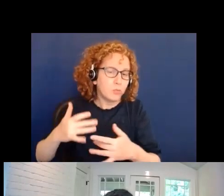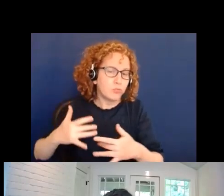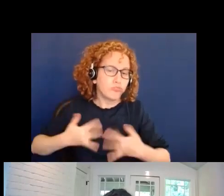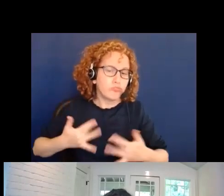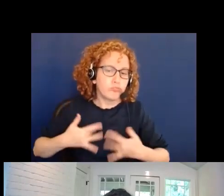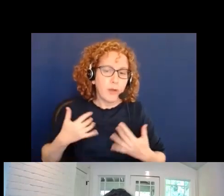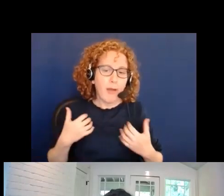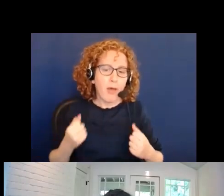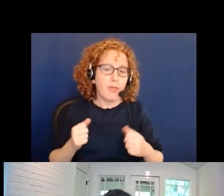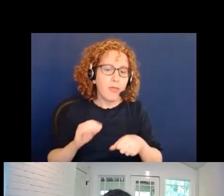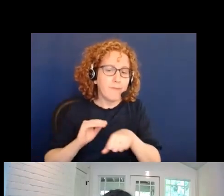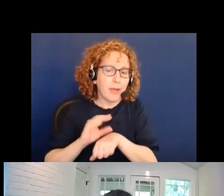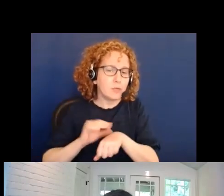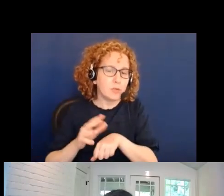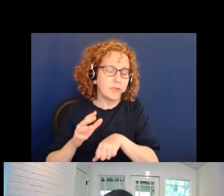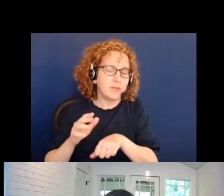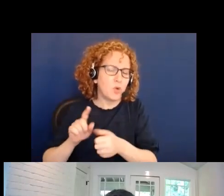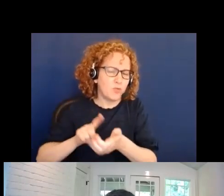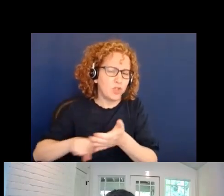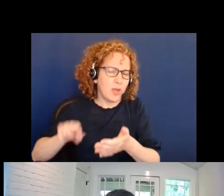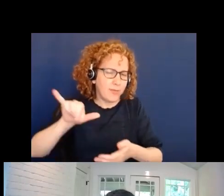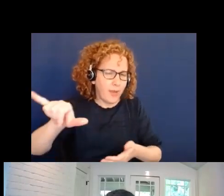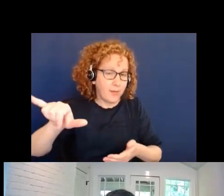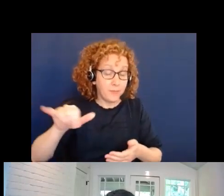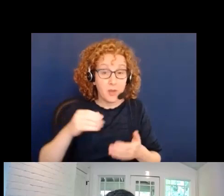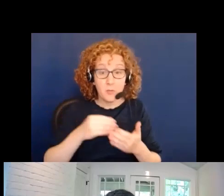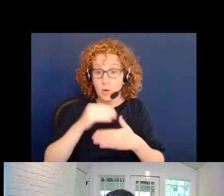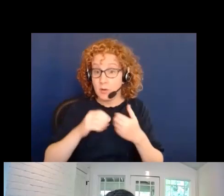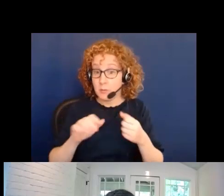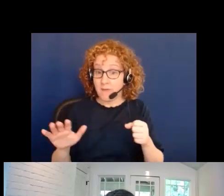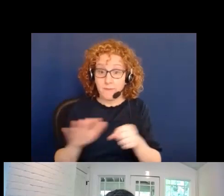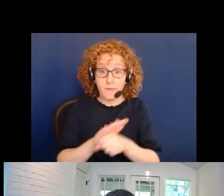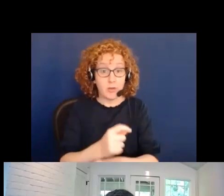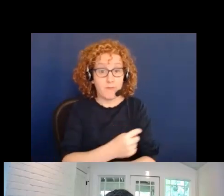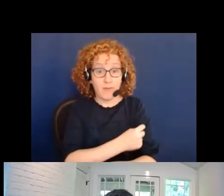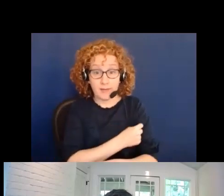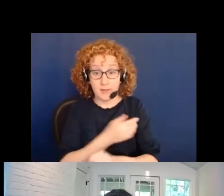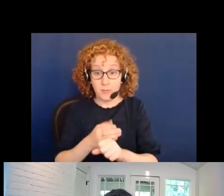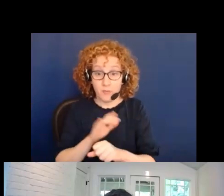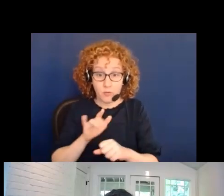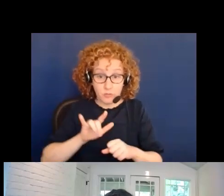programs, should advise students to get fully vaccinated before traveling, and be aware